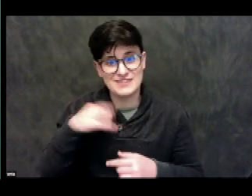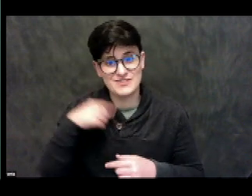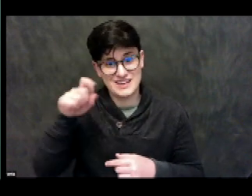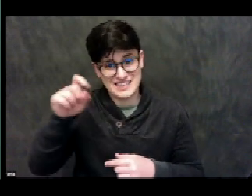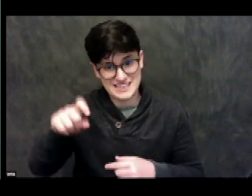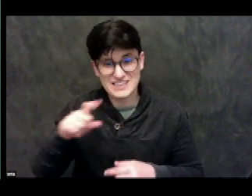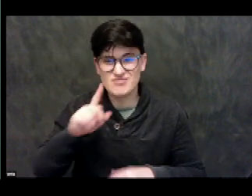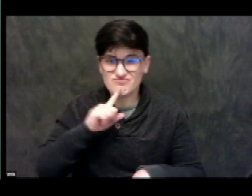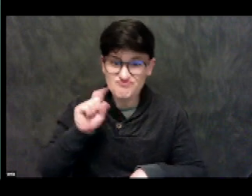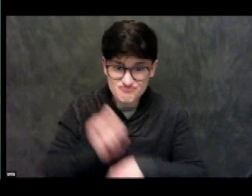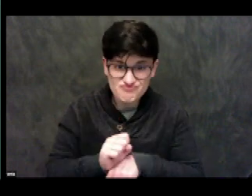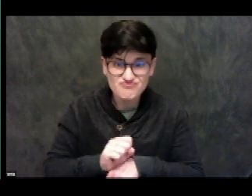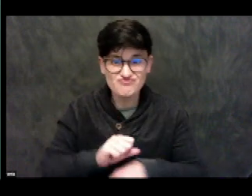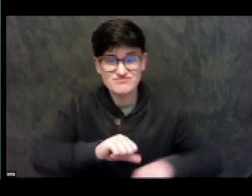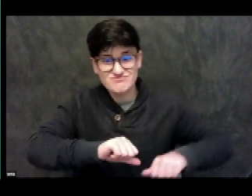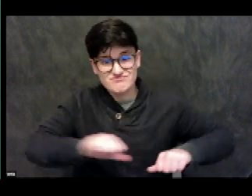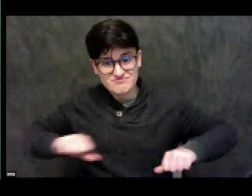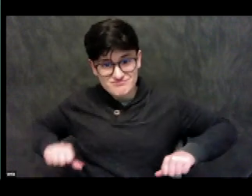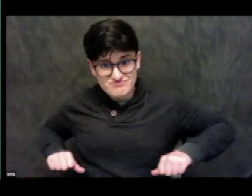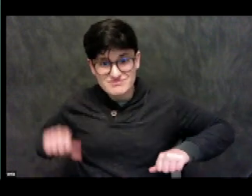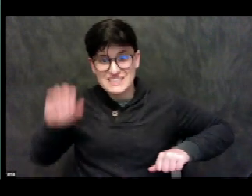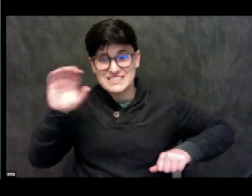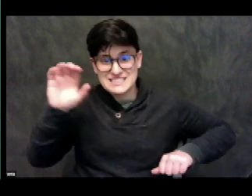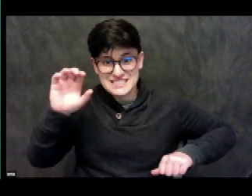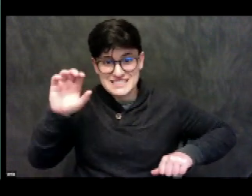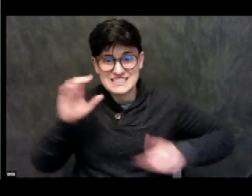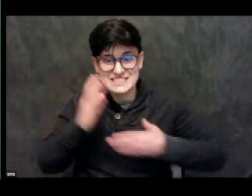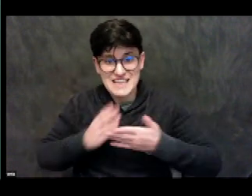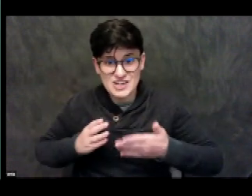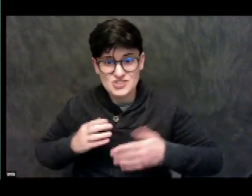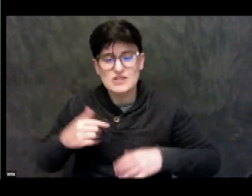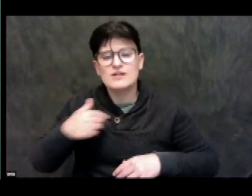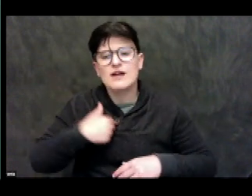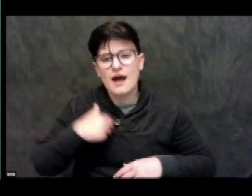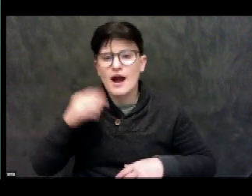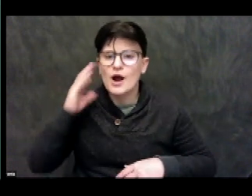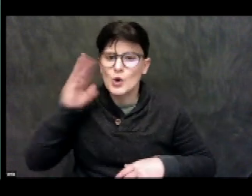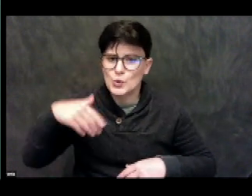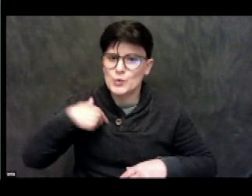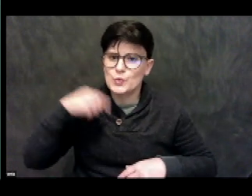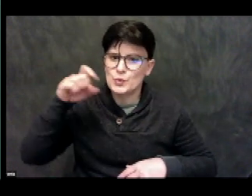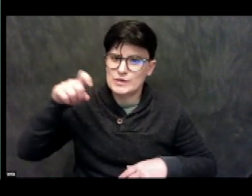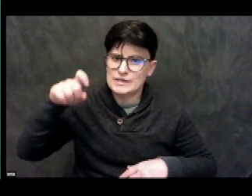I knew that I would have to be put under general anesthesia for that. And I was hoping.